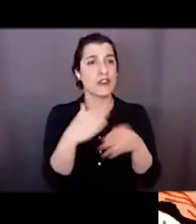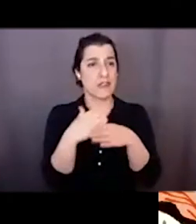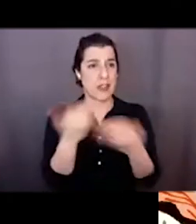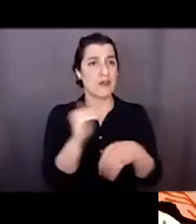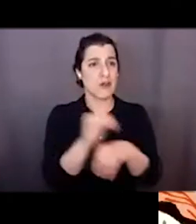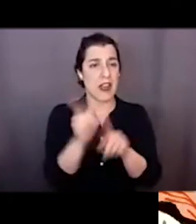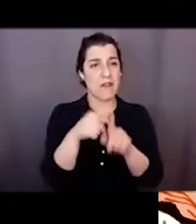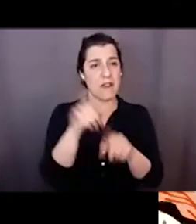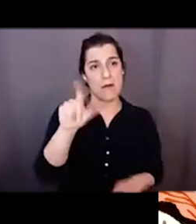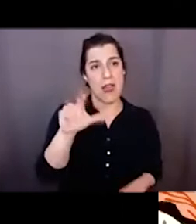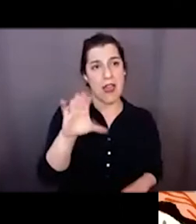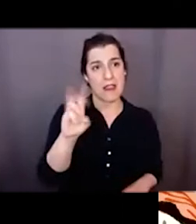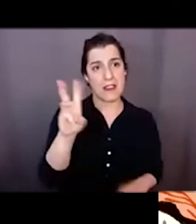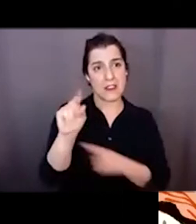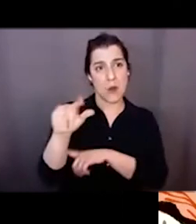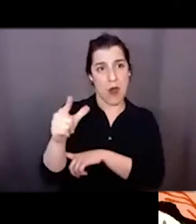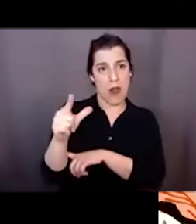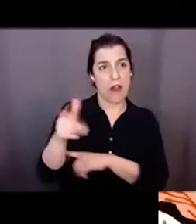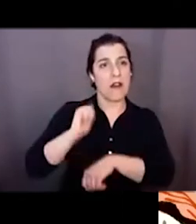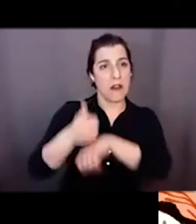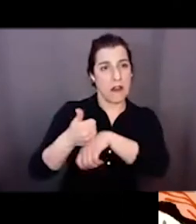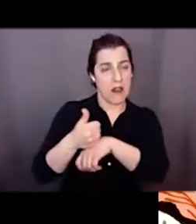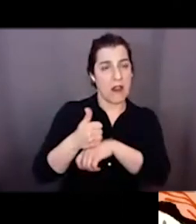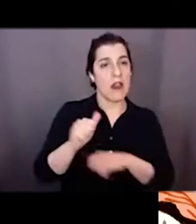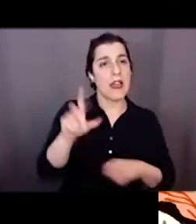who founded the disability visibility project.